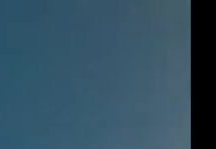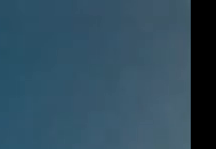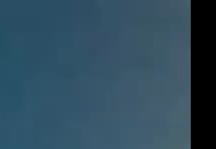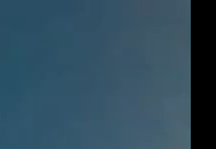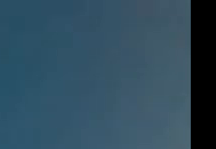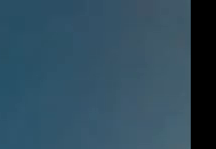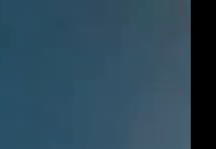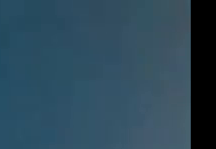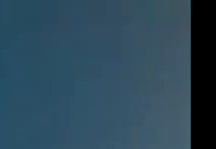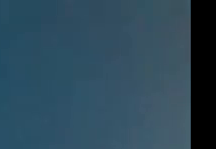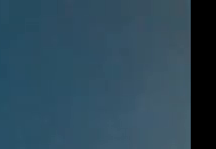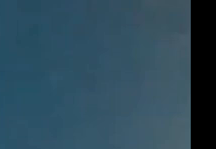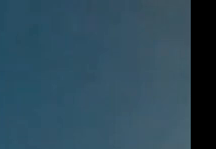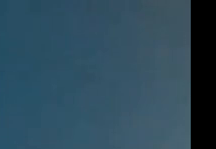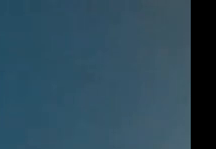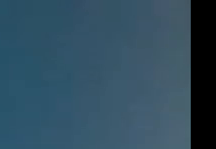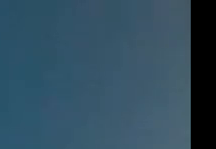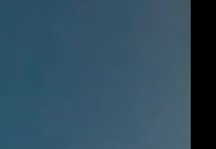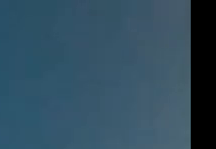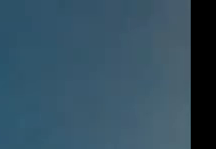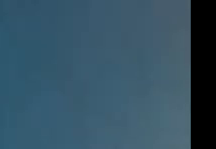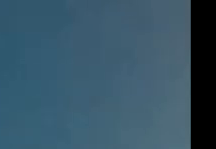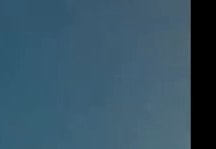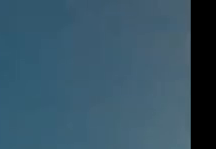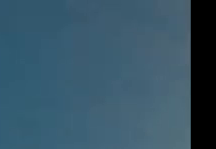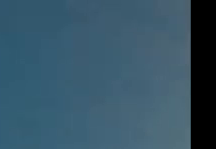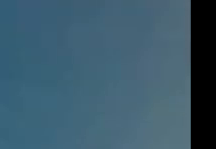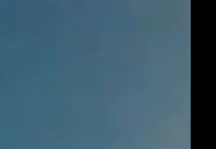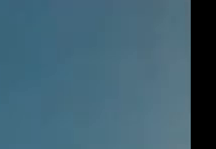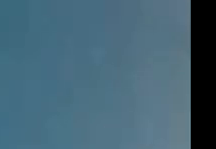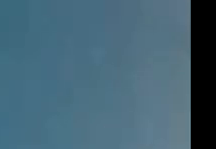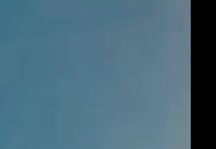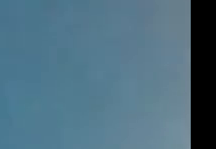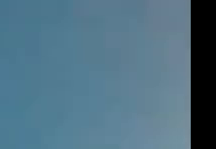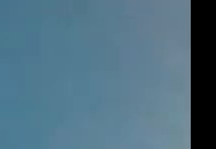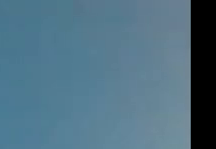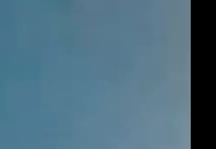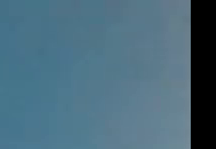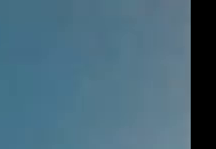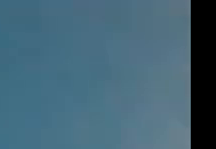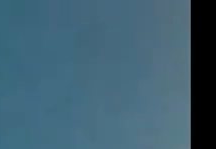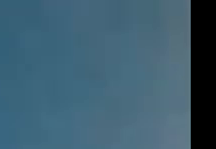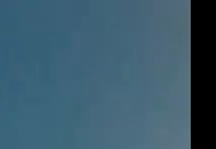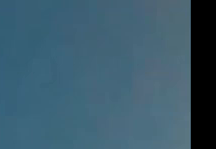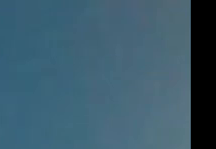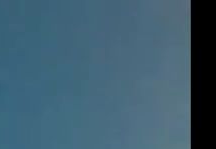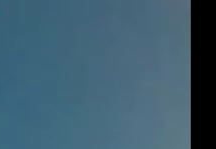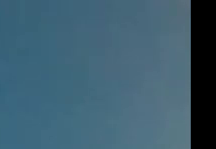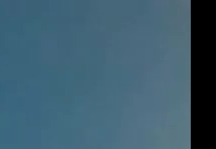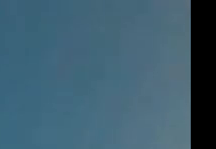and then something called a Tutor Takeover. Now let me just say I inherited that practice